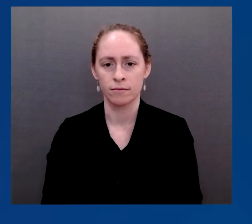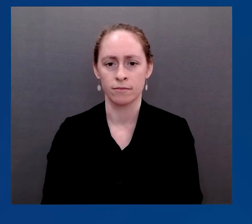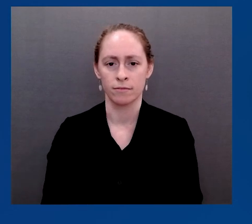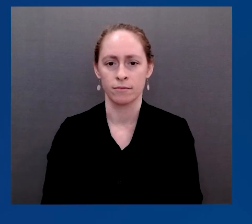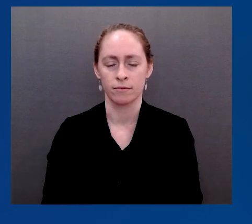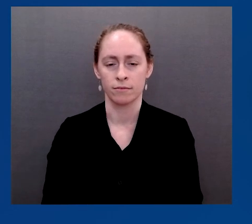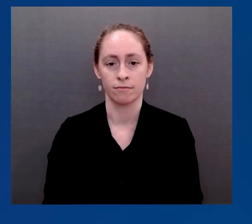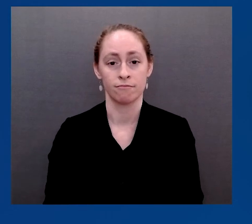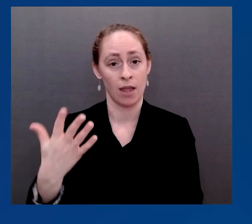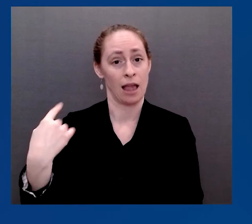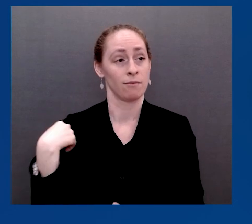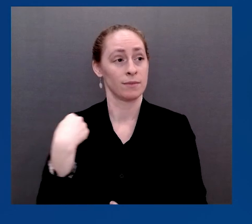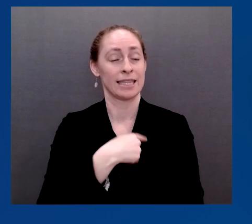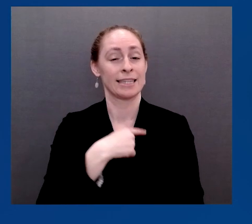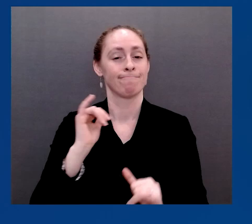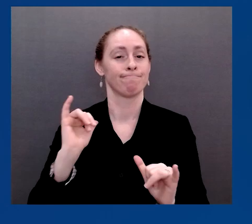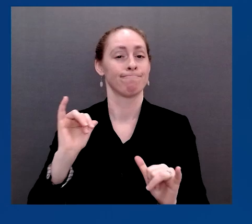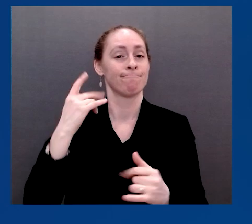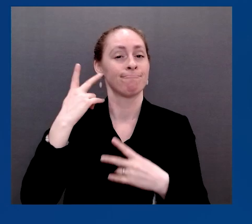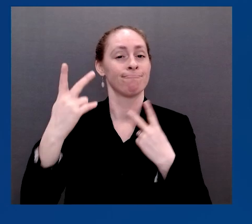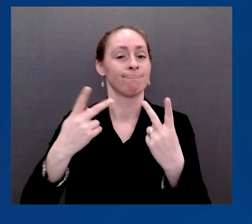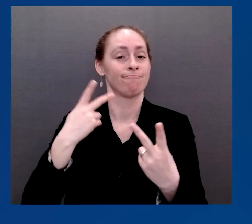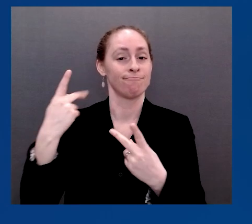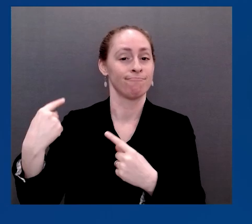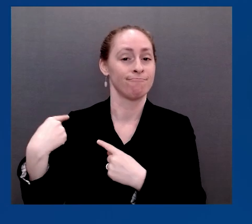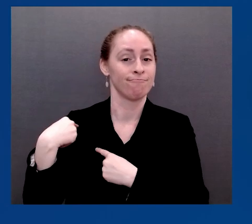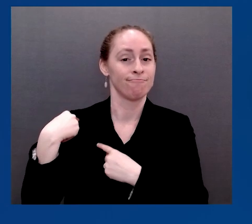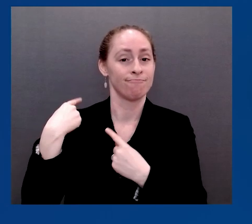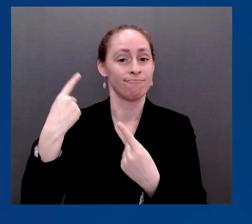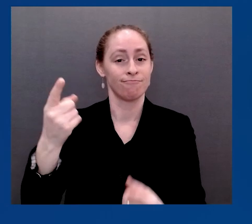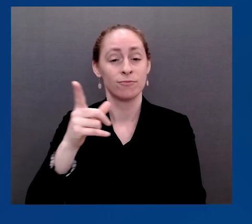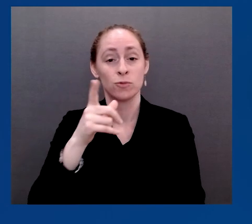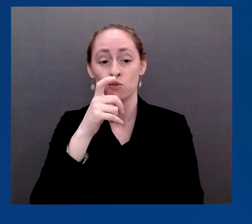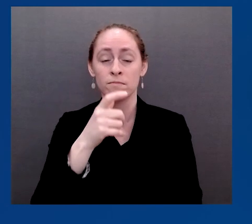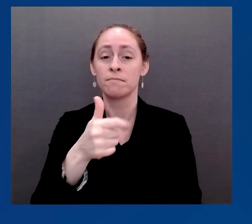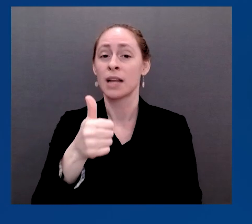local community groups and leaders, doctors, and other health practitioners.